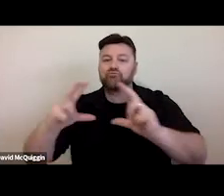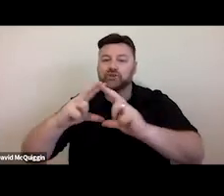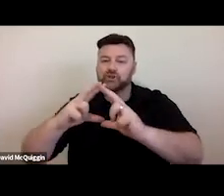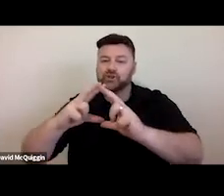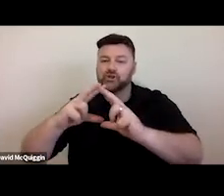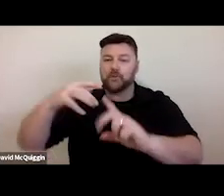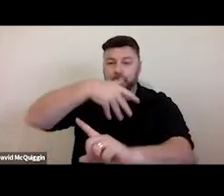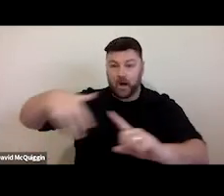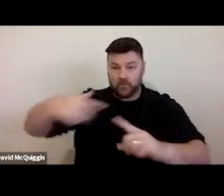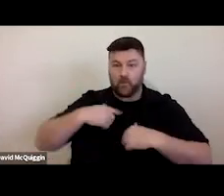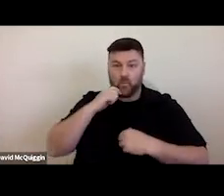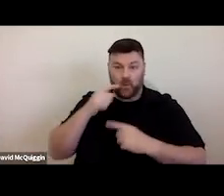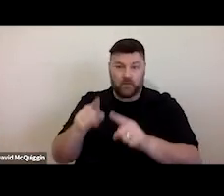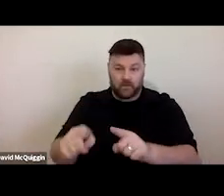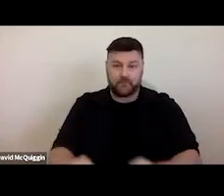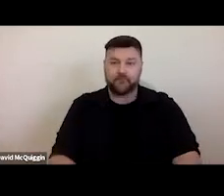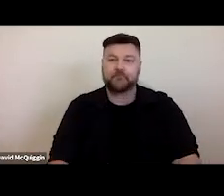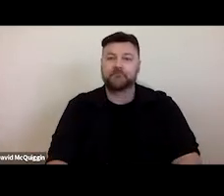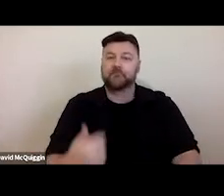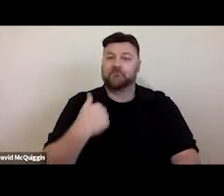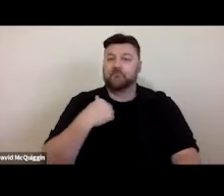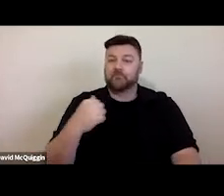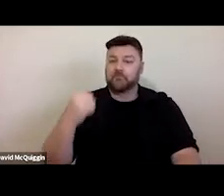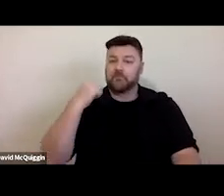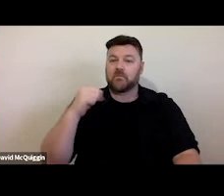have an "on air" sign so that the algorithm is picking up that this is